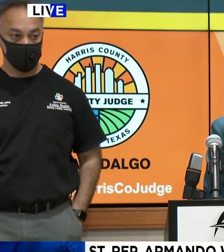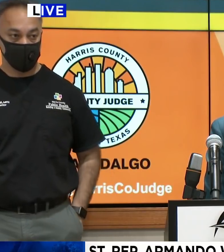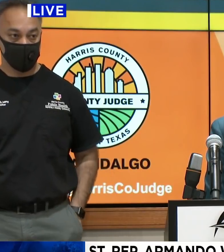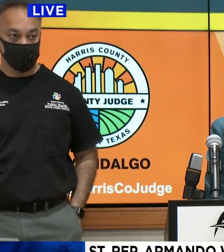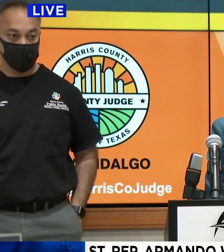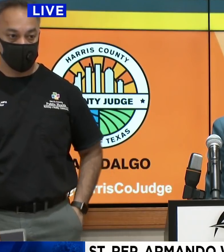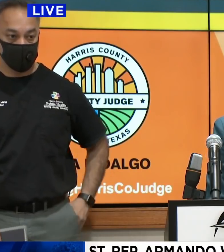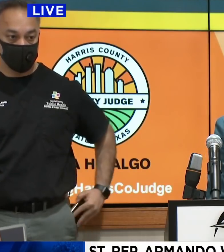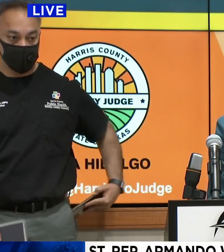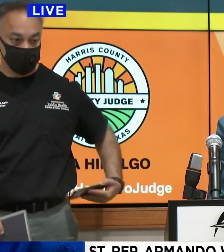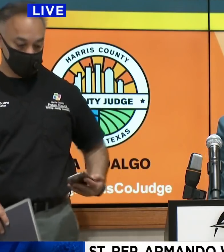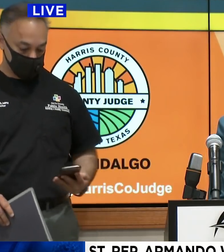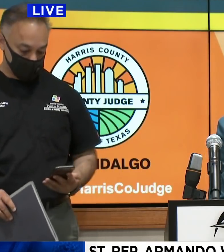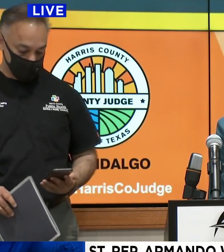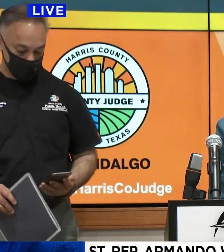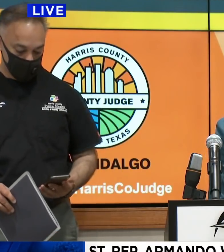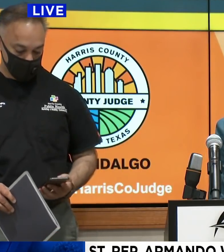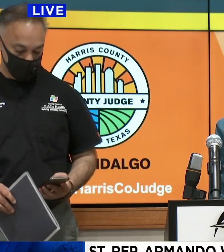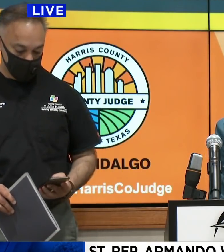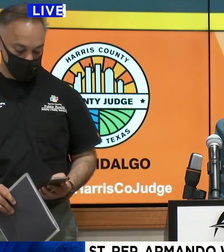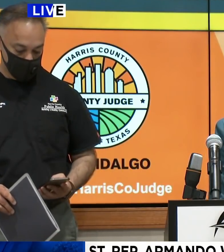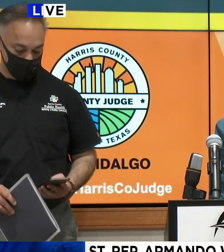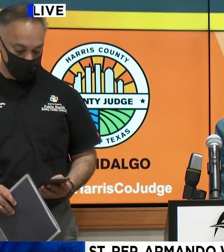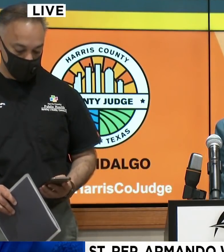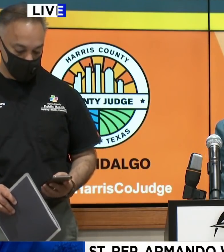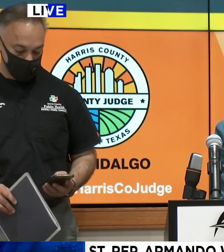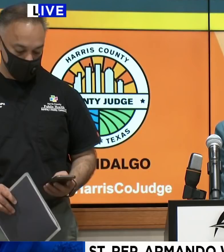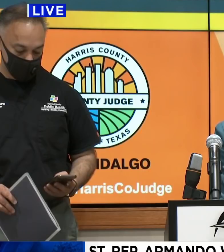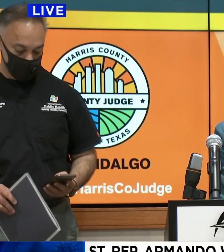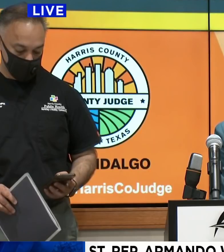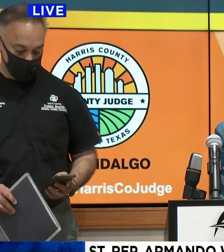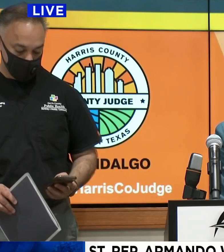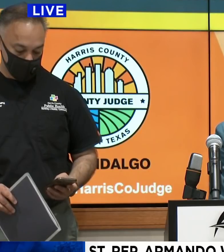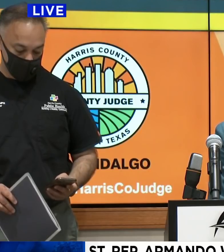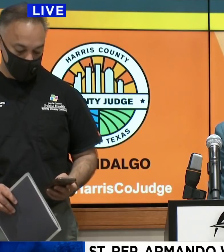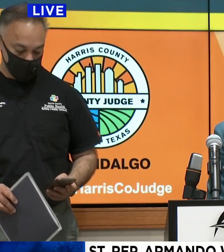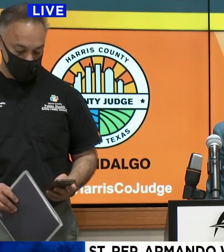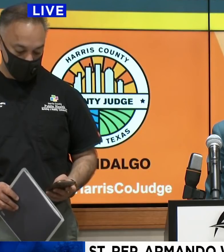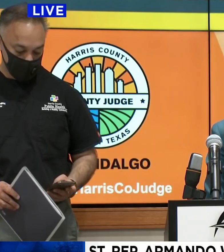his pick for is our but also detail and outline some of detail and outline some of these measured steps that he’s these measured steps that he’s been talking a lot about as we been talking a lot about as we move forward